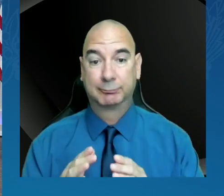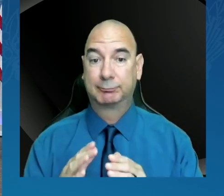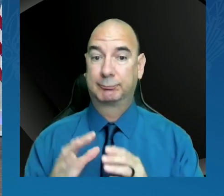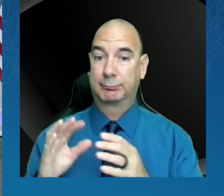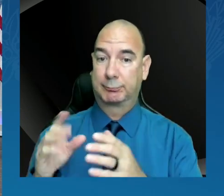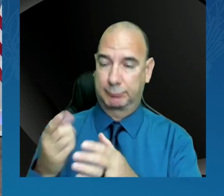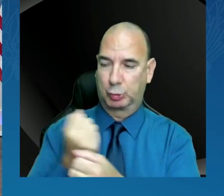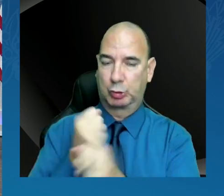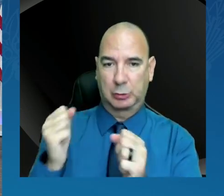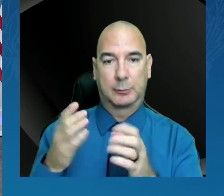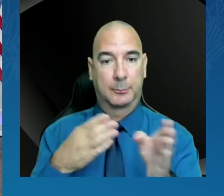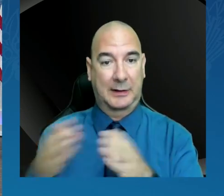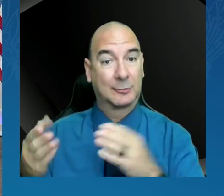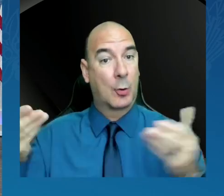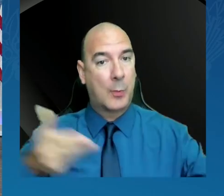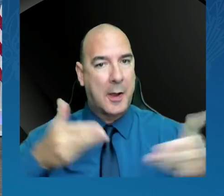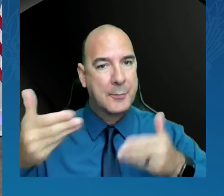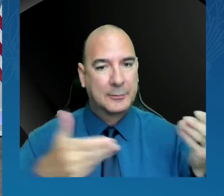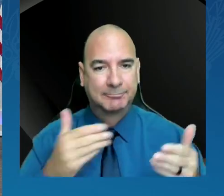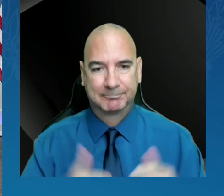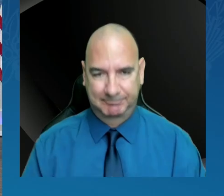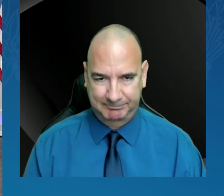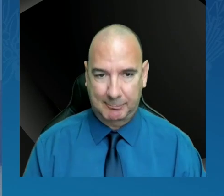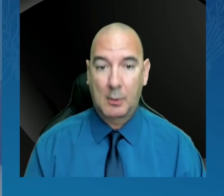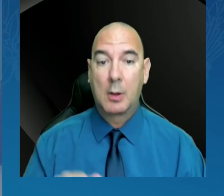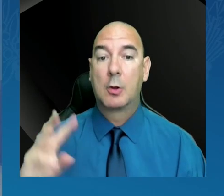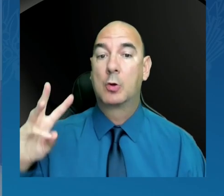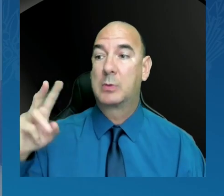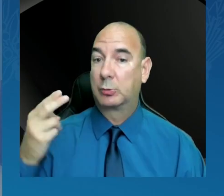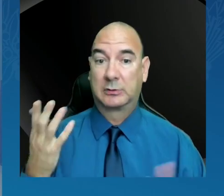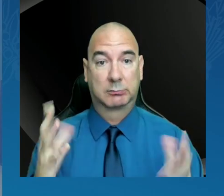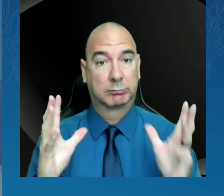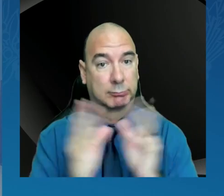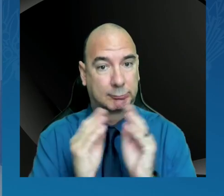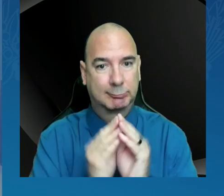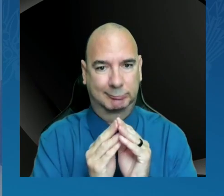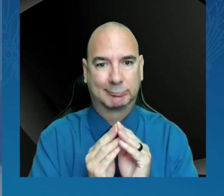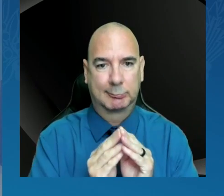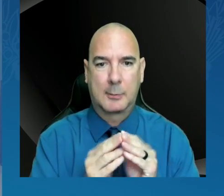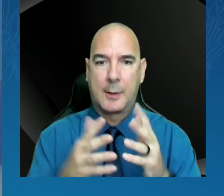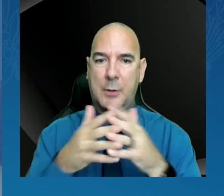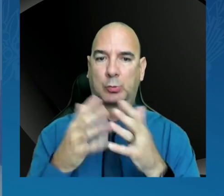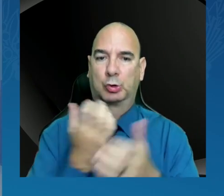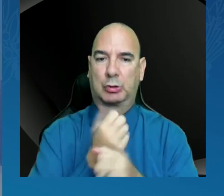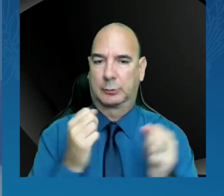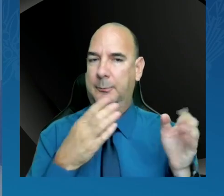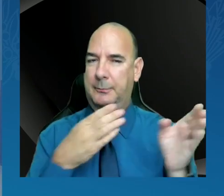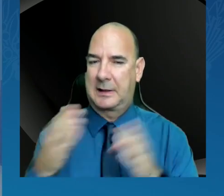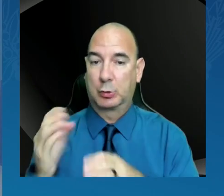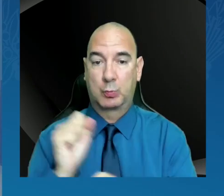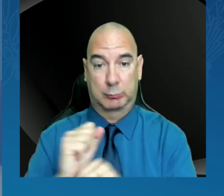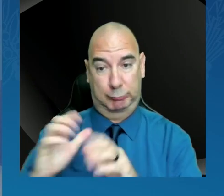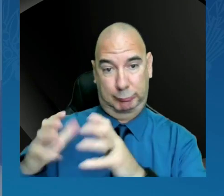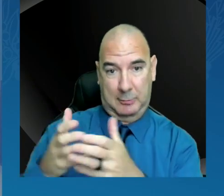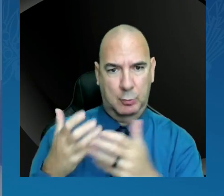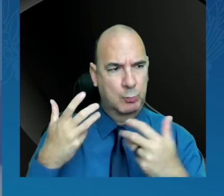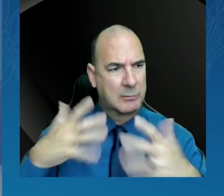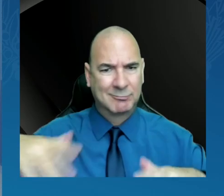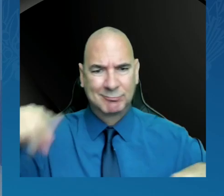on the American Rescue Plan and the work force. We already know that the American rescue plan has led to a record 9 million jobs,